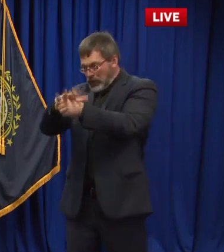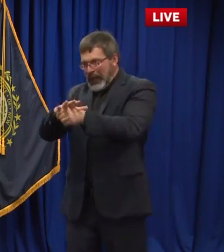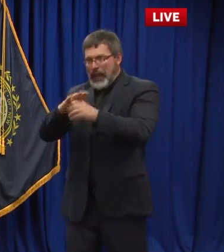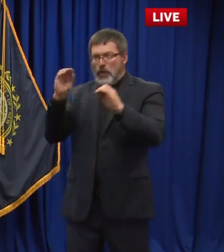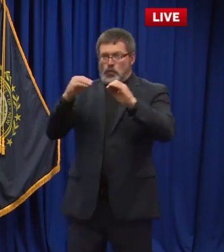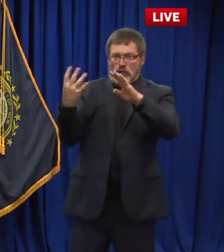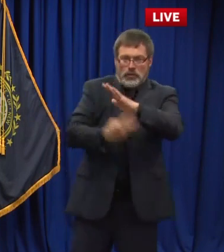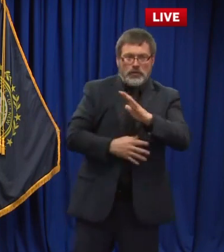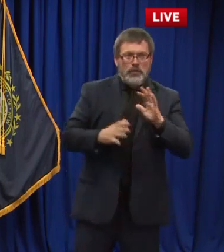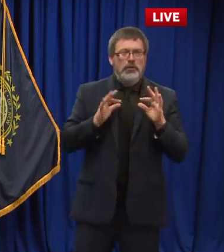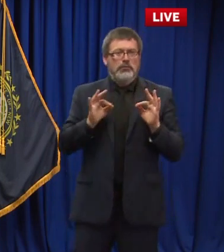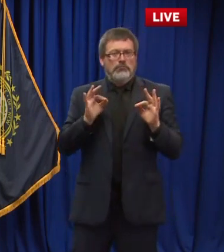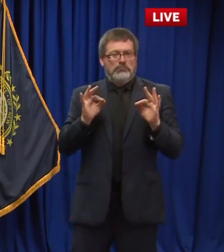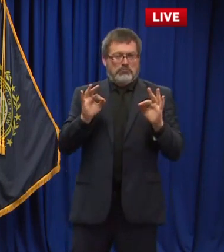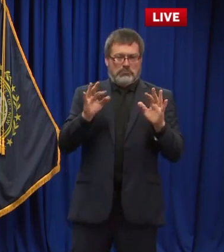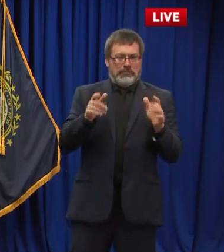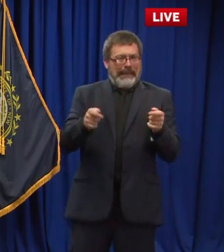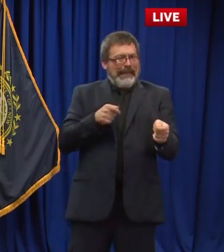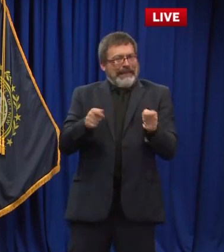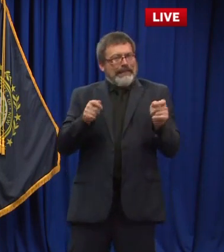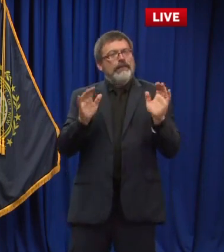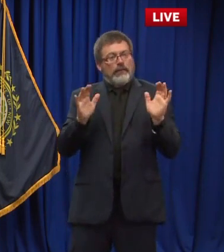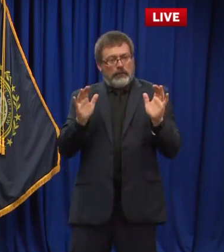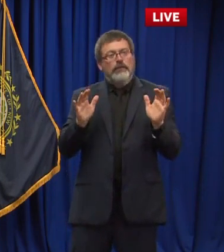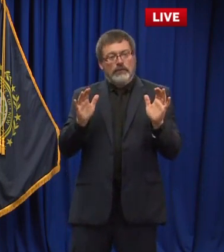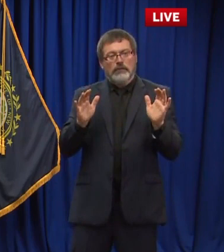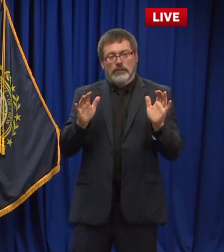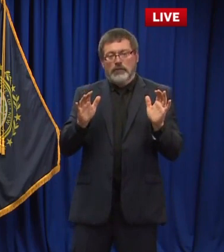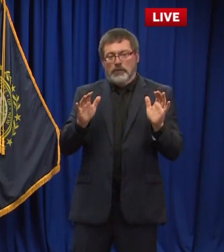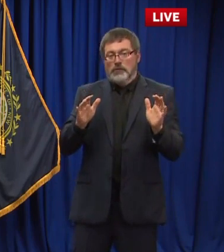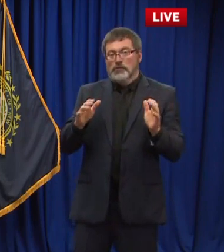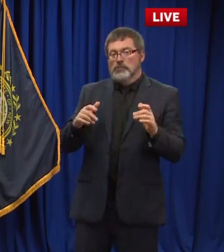THEIR FACILITIES. THEN OUR PPE.